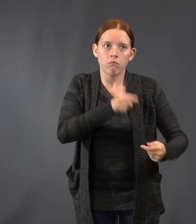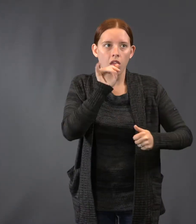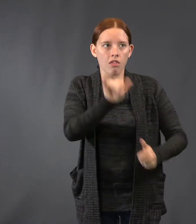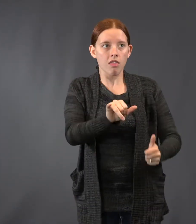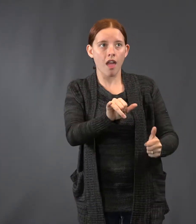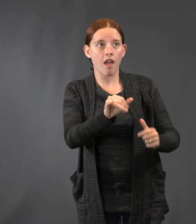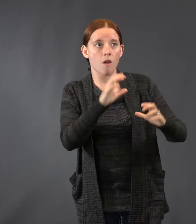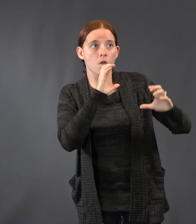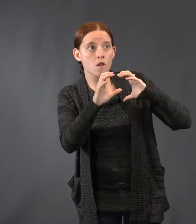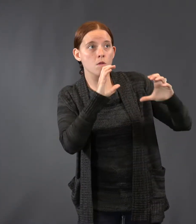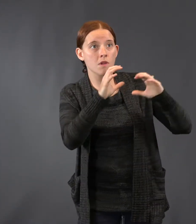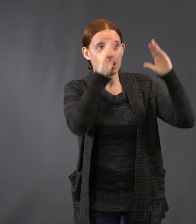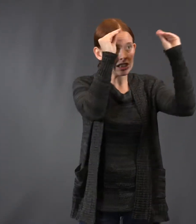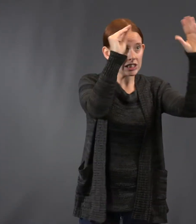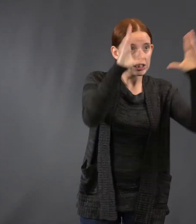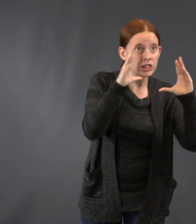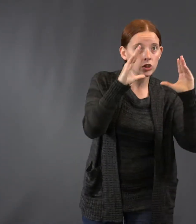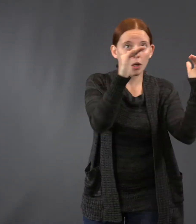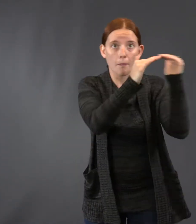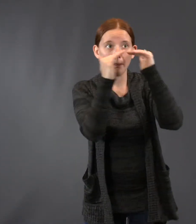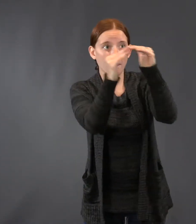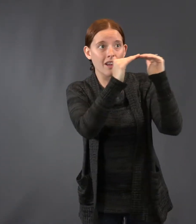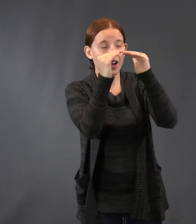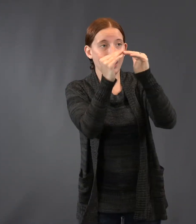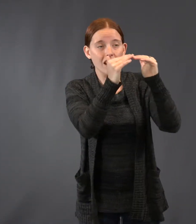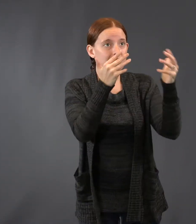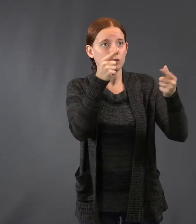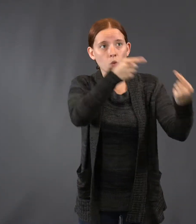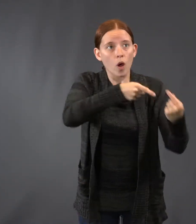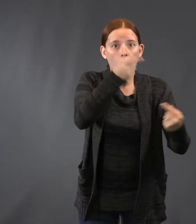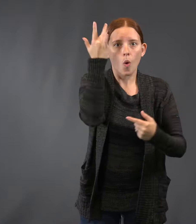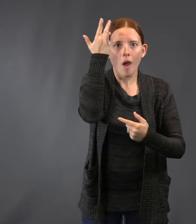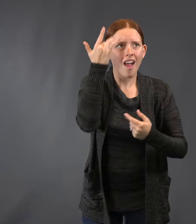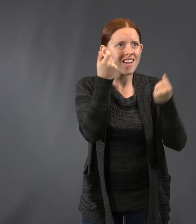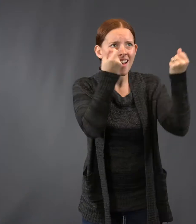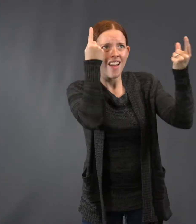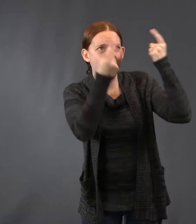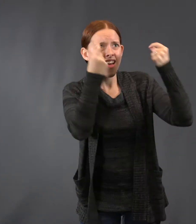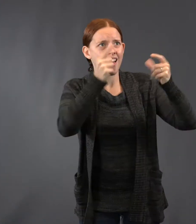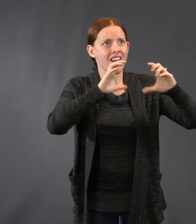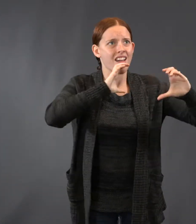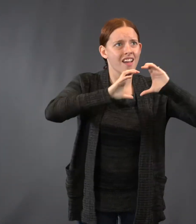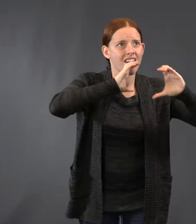So we both know the difficulties of not having direct access to peers and teachers because you can't